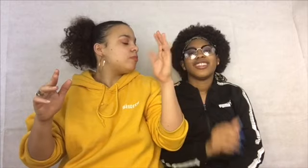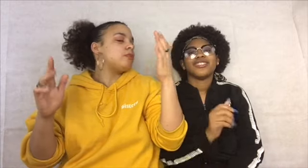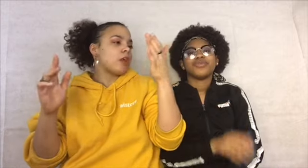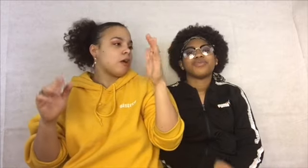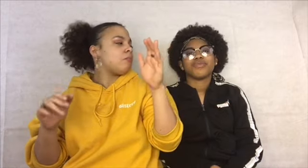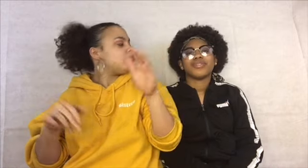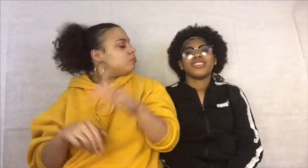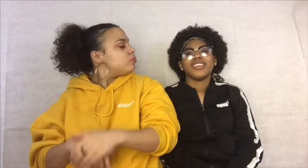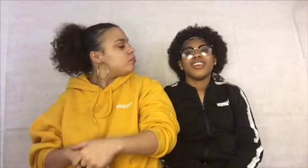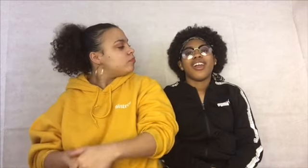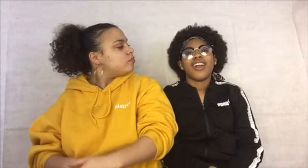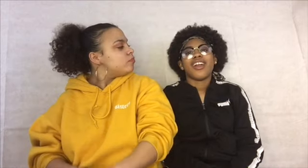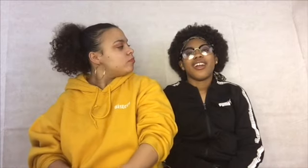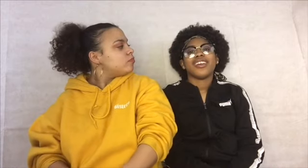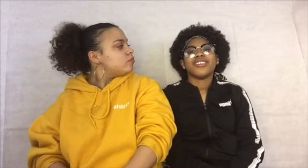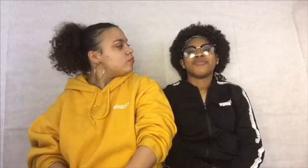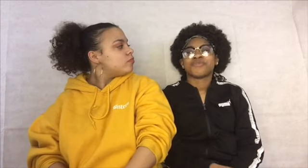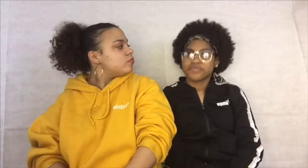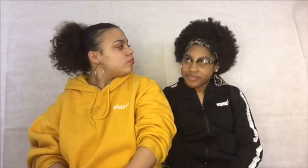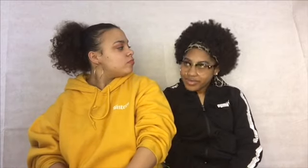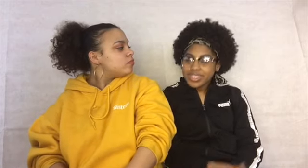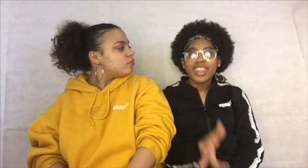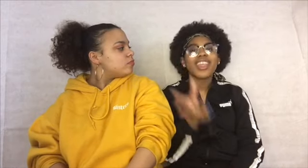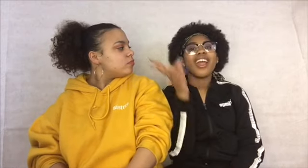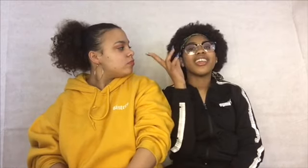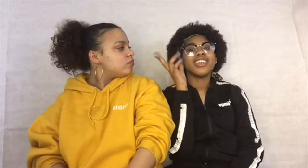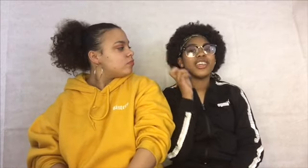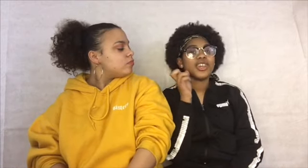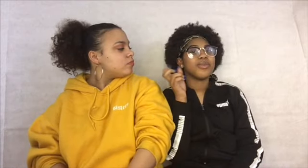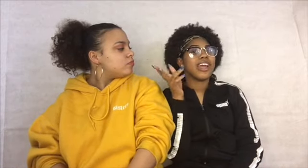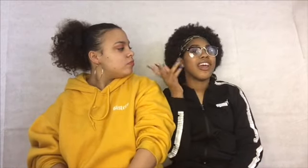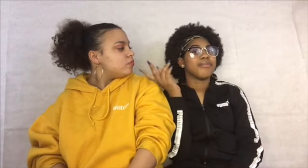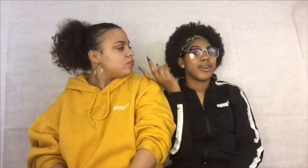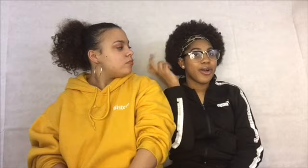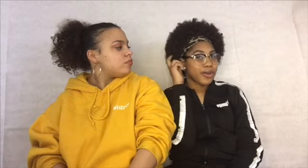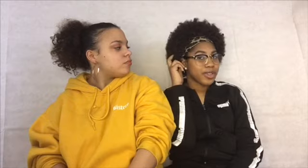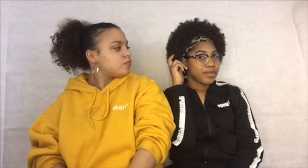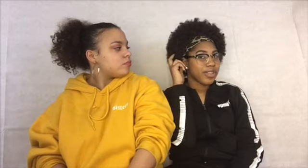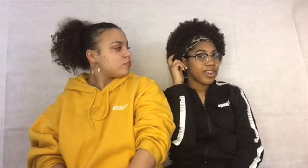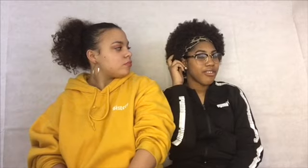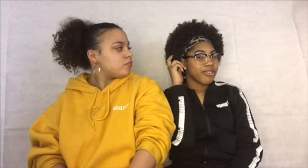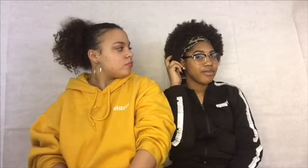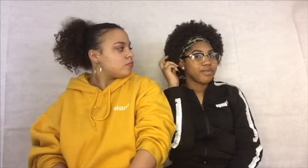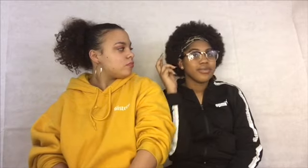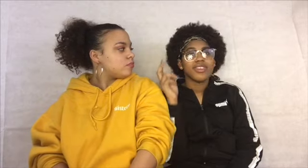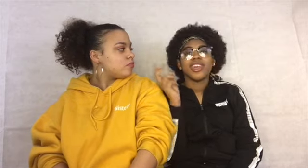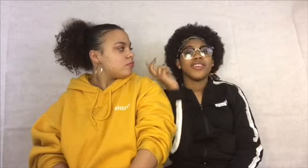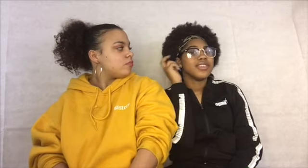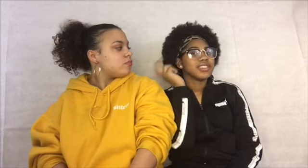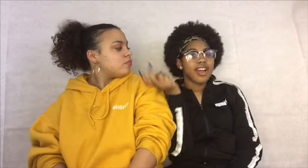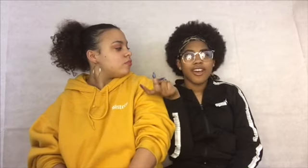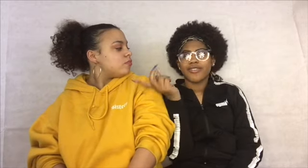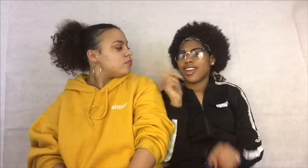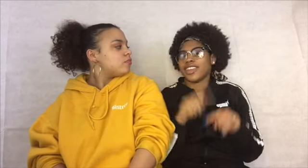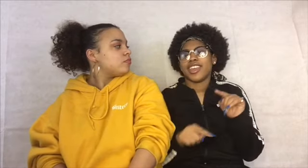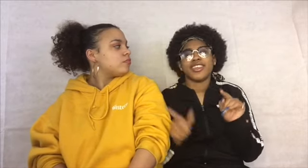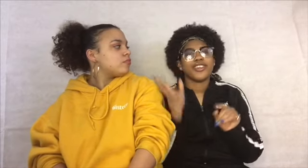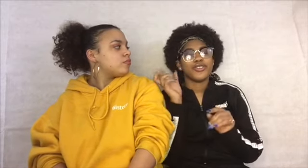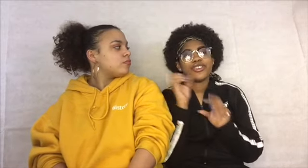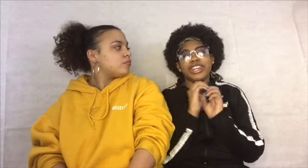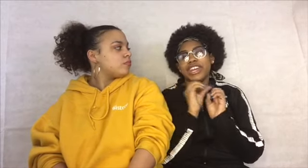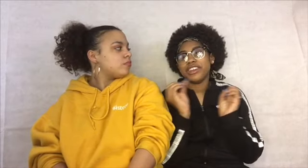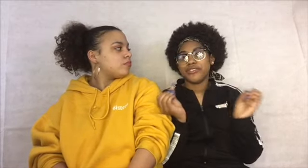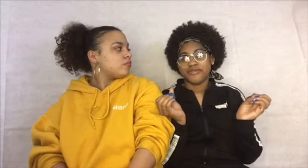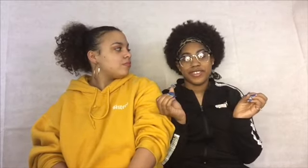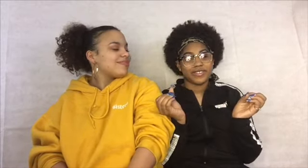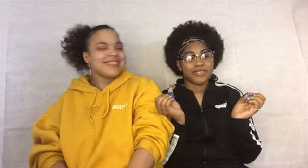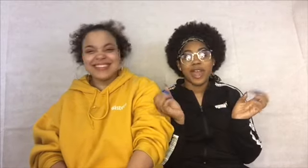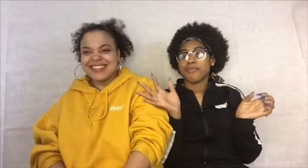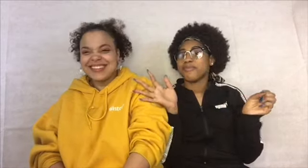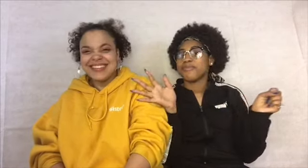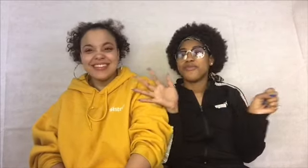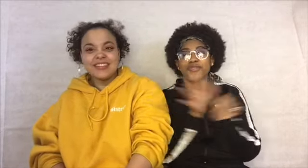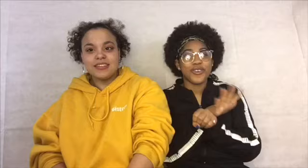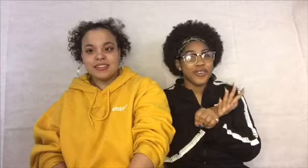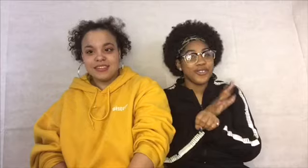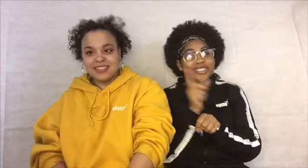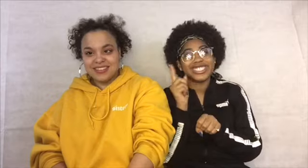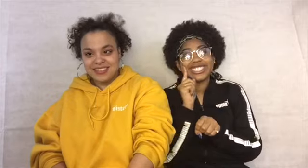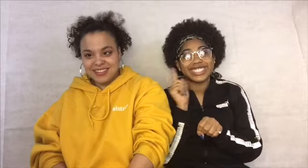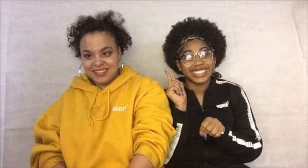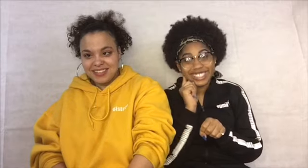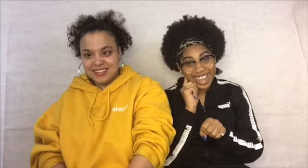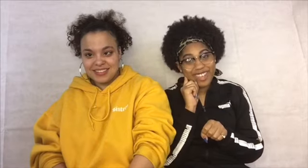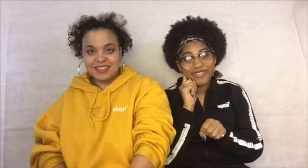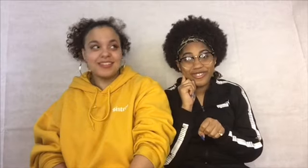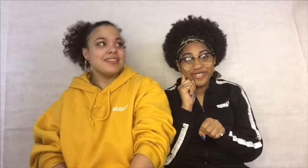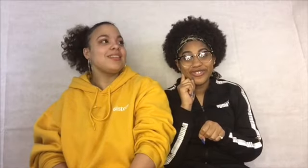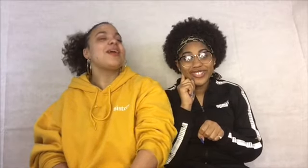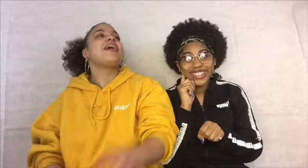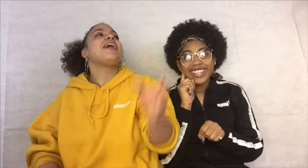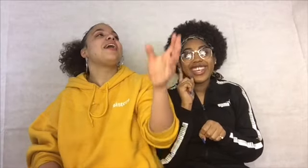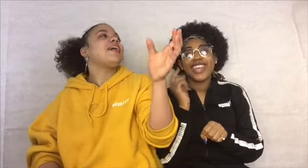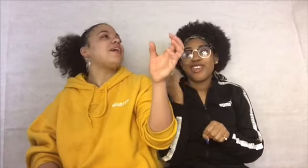I can hear when I have my cochlear implant on but If it`s off can't hear nothing I`m fully deaf